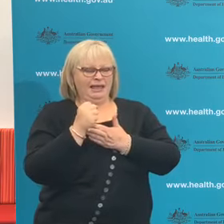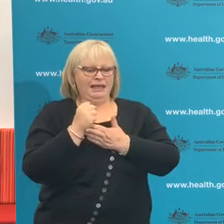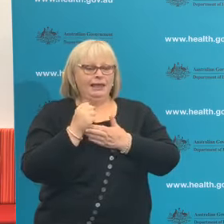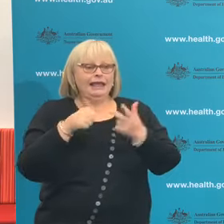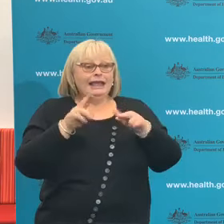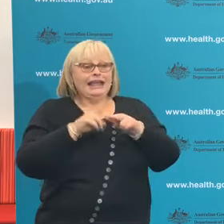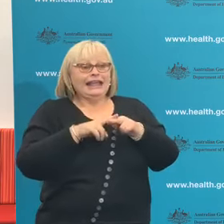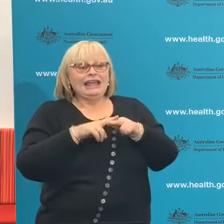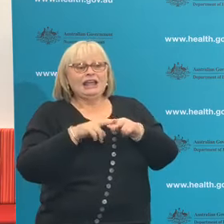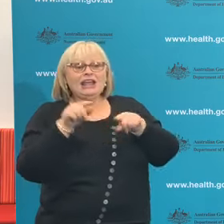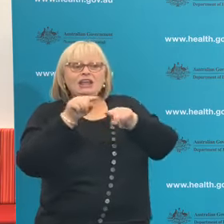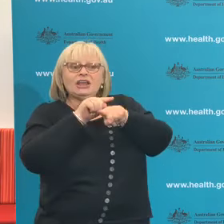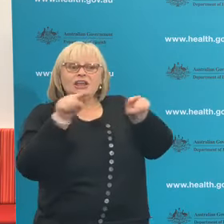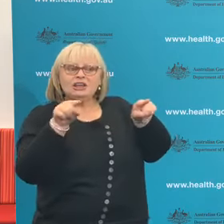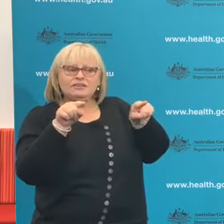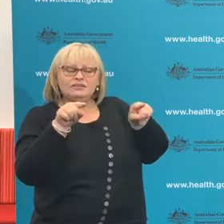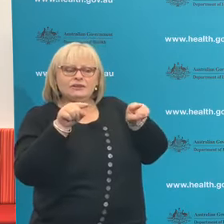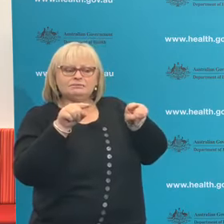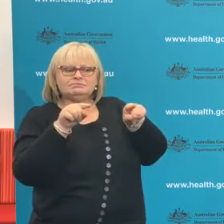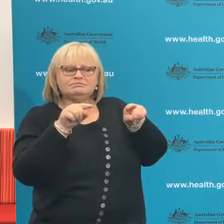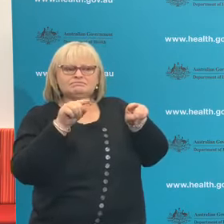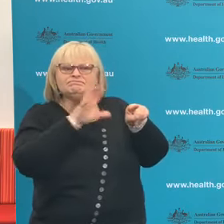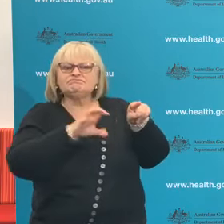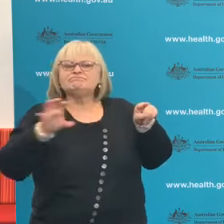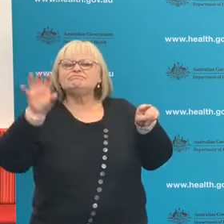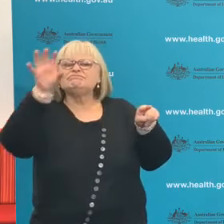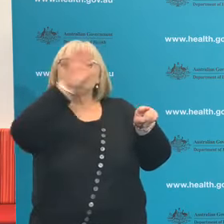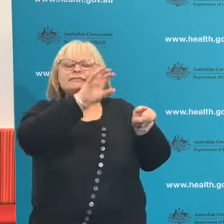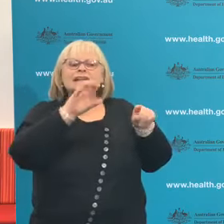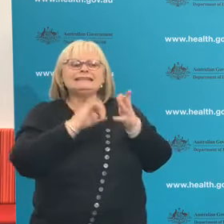that, some states went harder when their epidemiology wass different and beyond